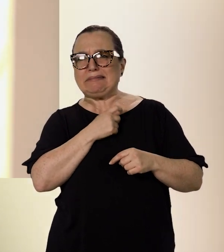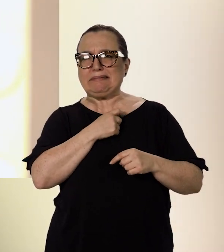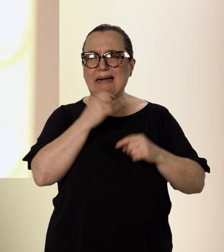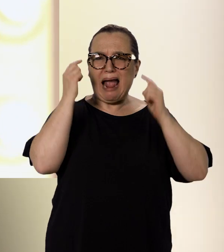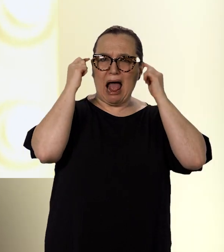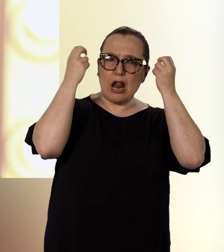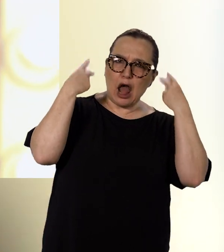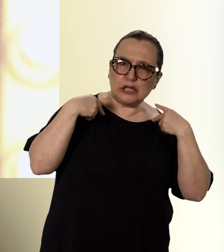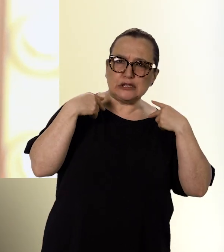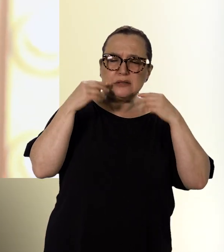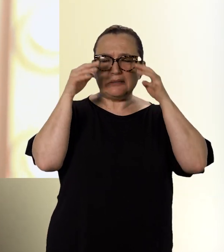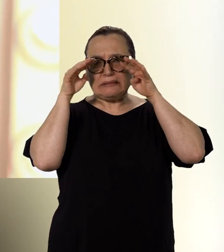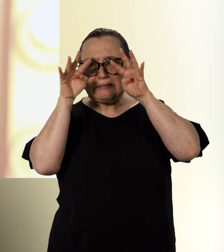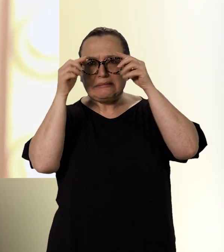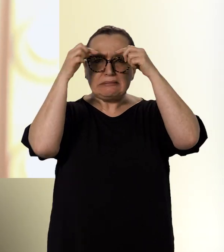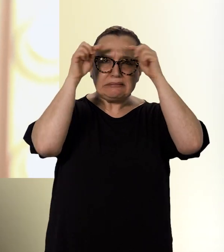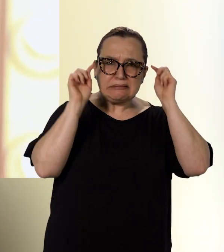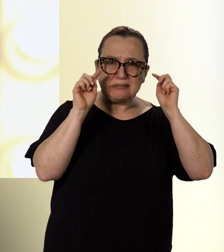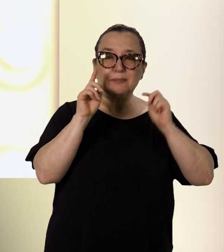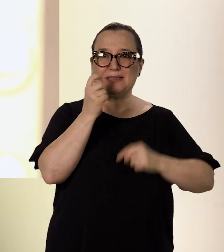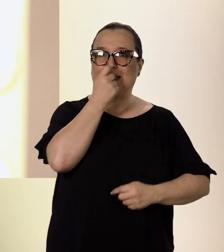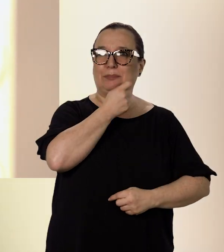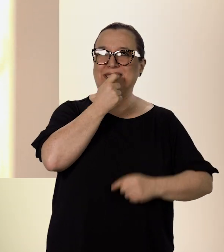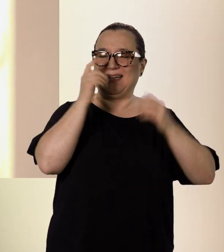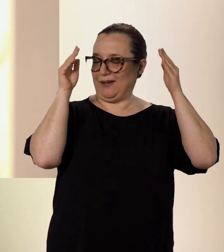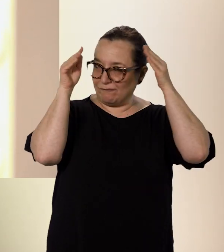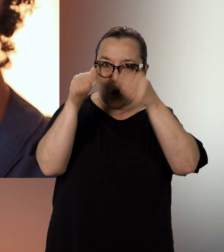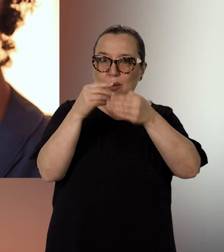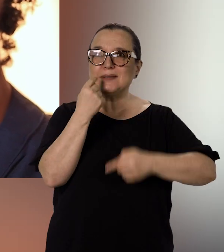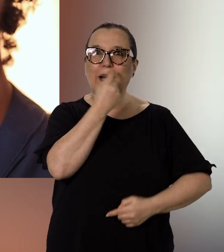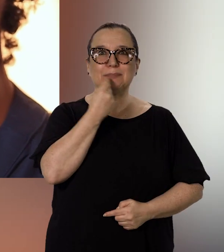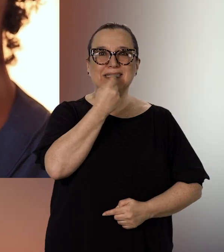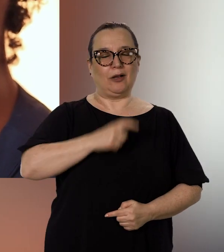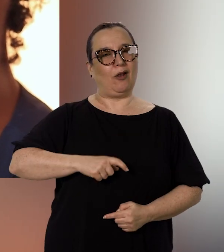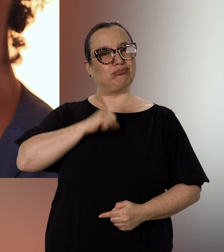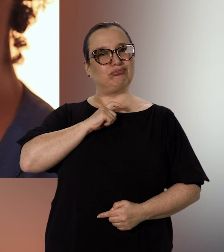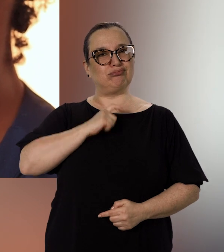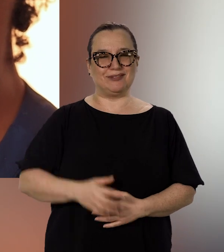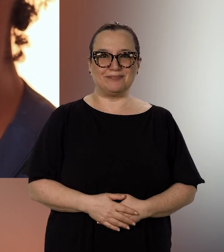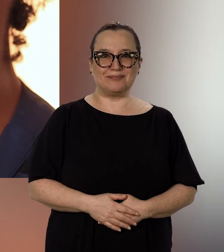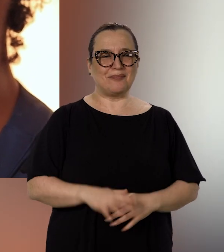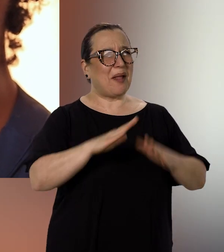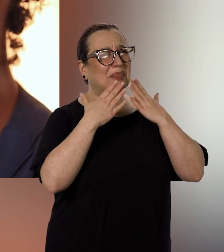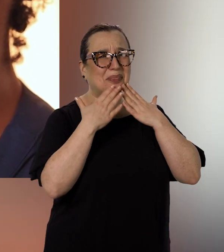the lashes or brows, a bright colour lipstick will always help to bring confidence as well. Perfect! Lurline: Thank you very much Charlotte: No worries